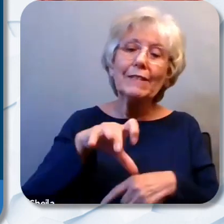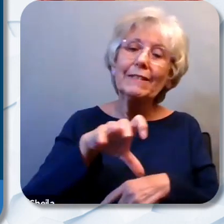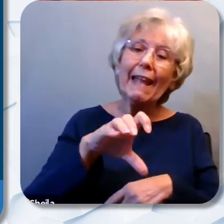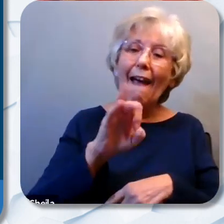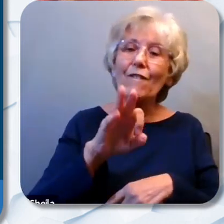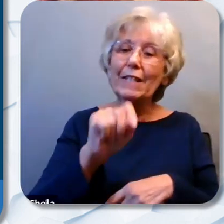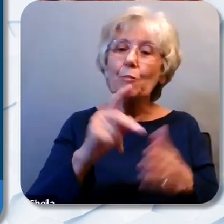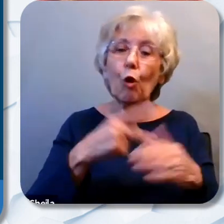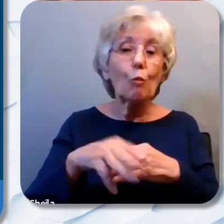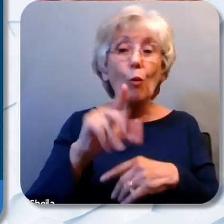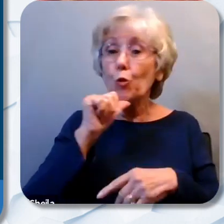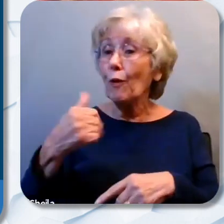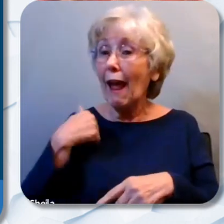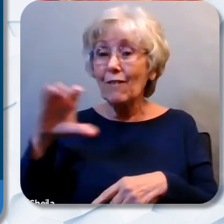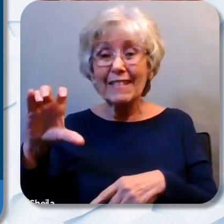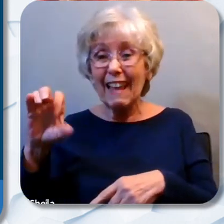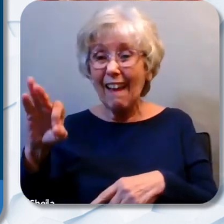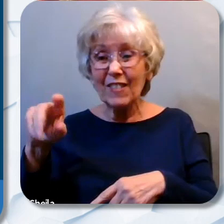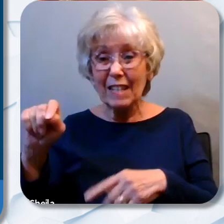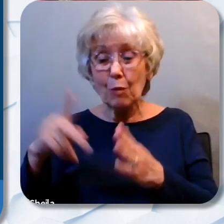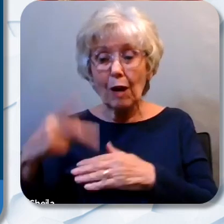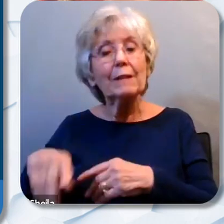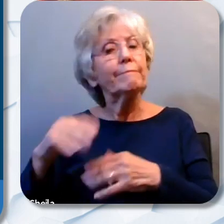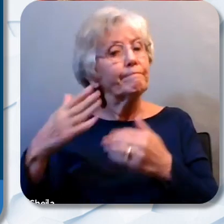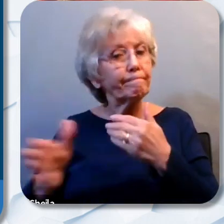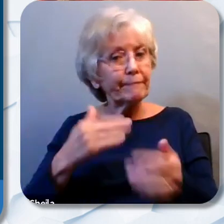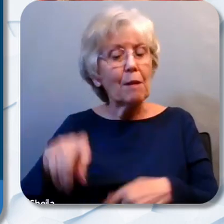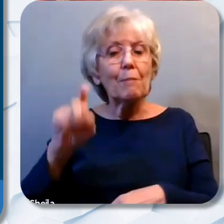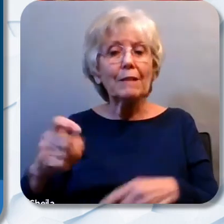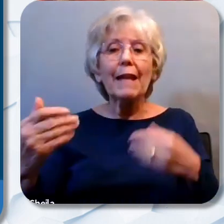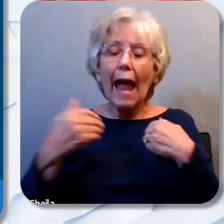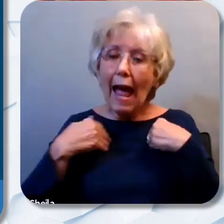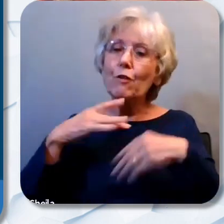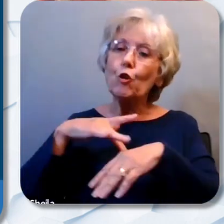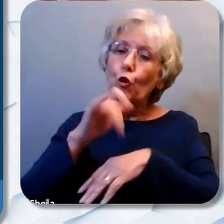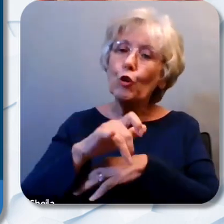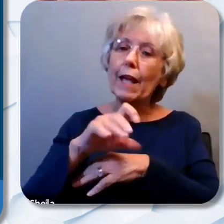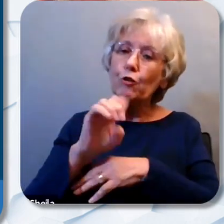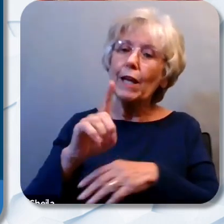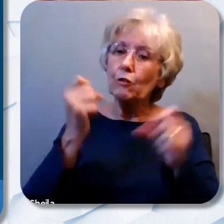must have a p3 or early education strategy I call it the first quarter,